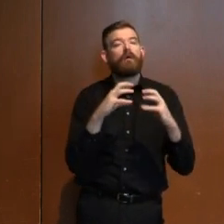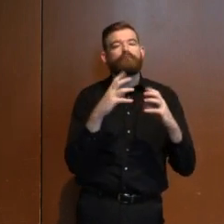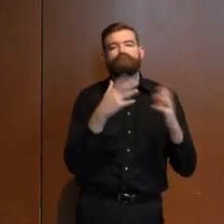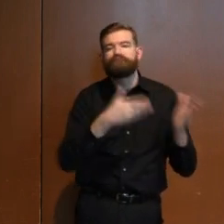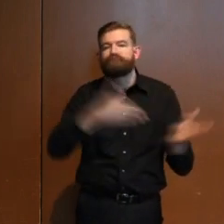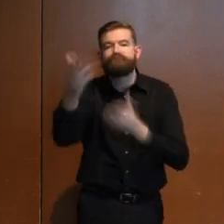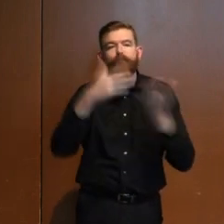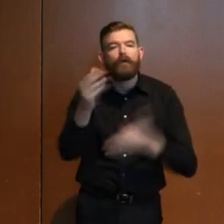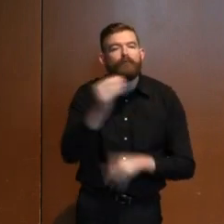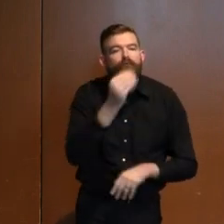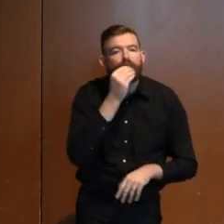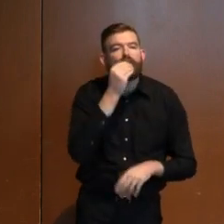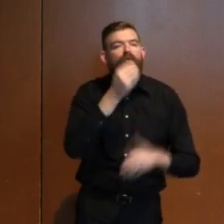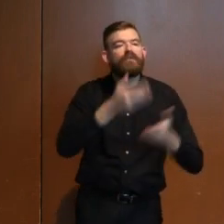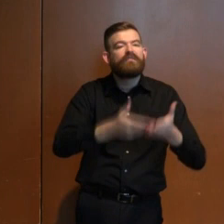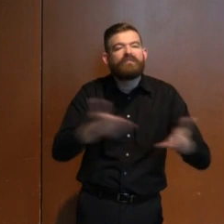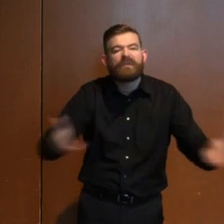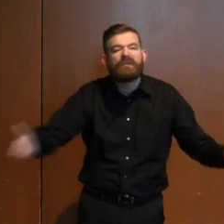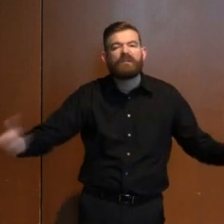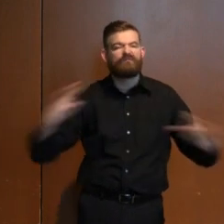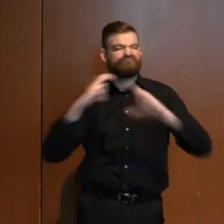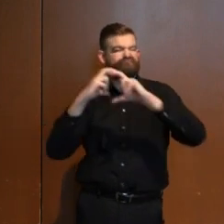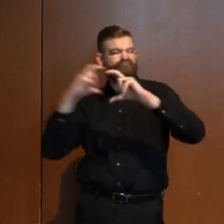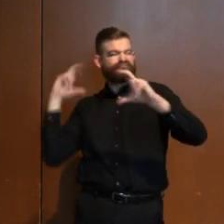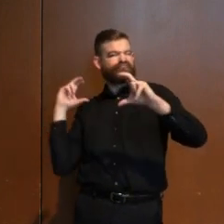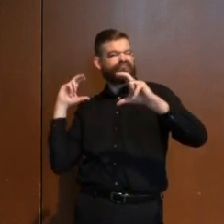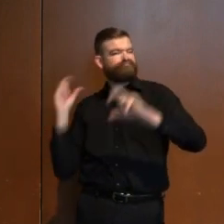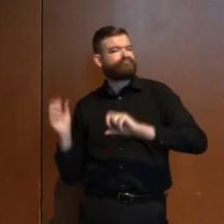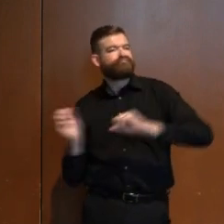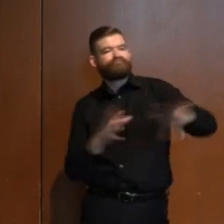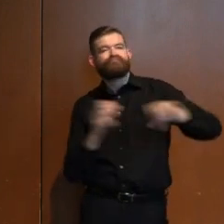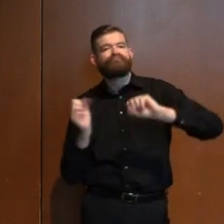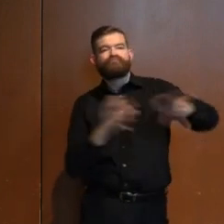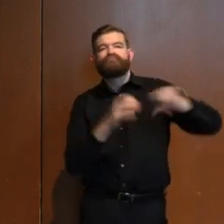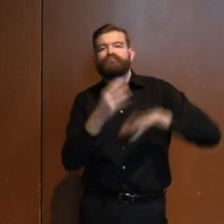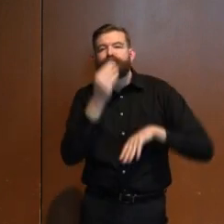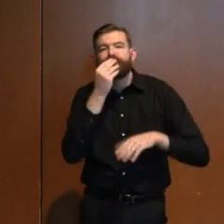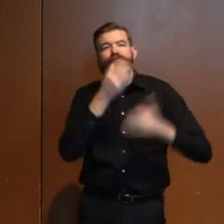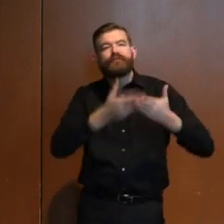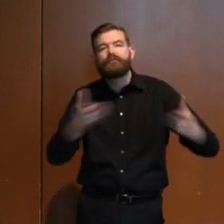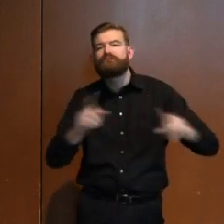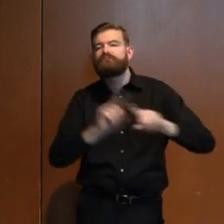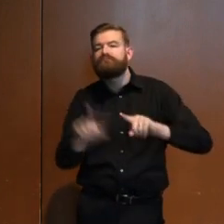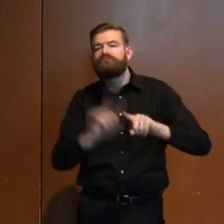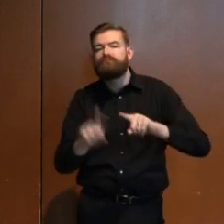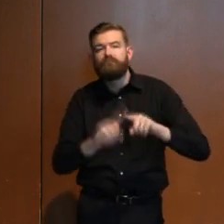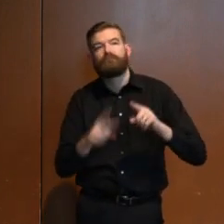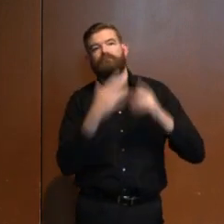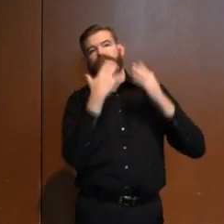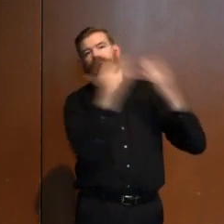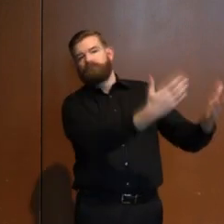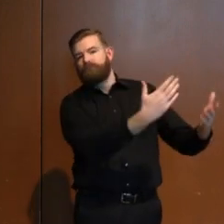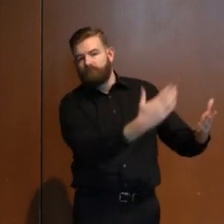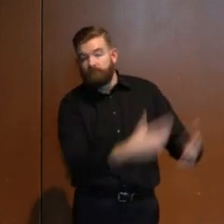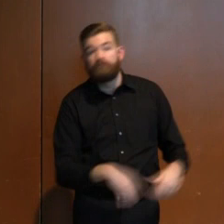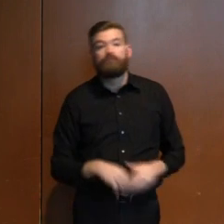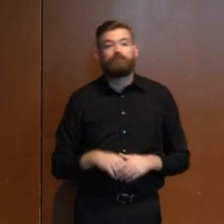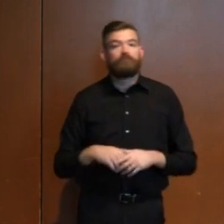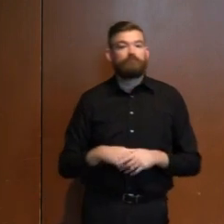WE ARE PREPARING BASED ON WHAT WE SEE IN REALTIME. WE MUST BE READY TO ENSURE